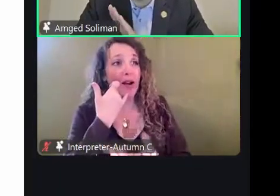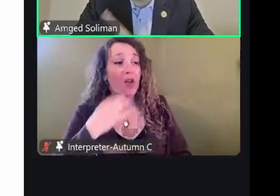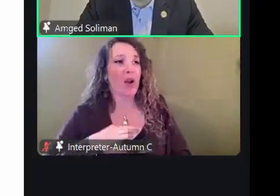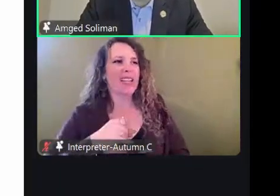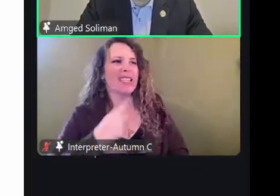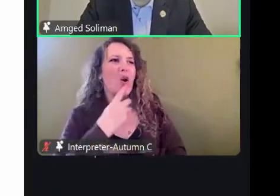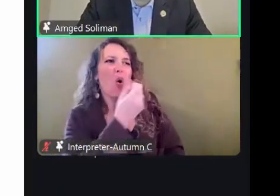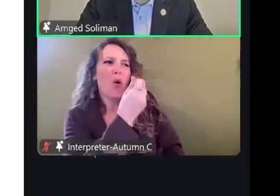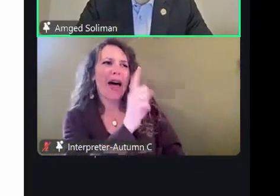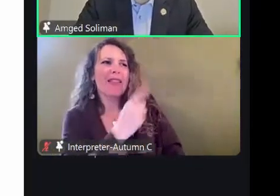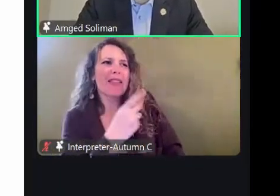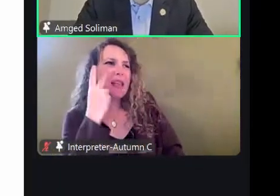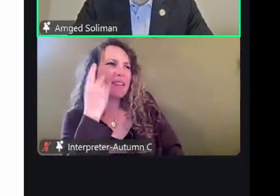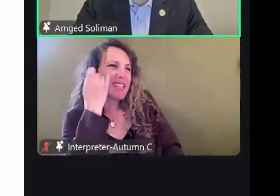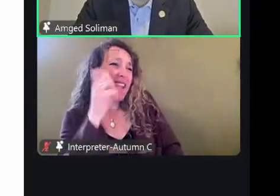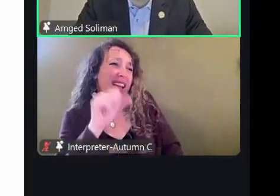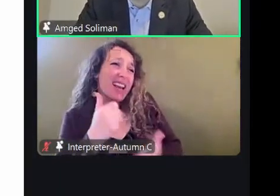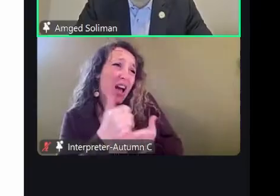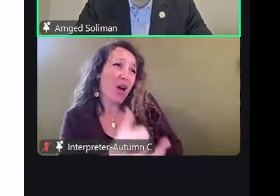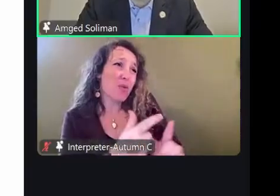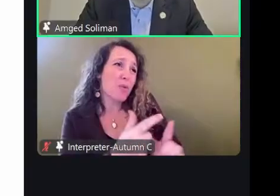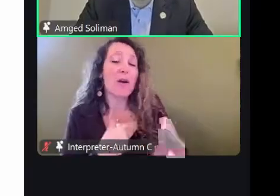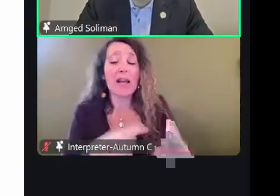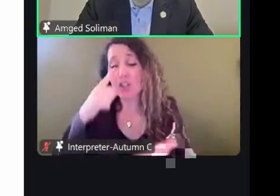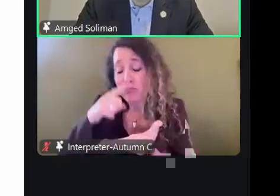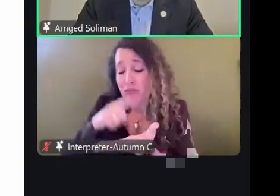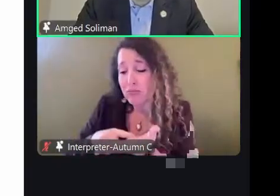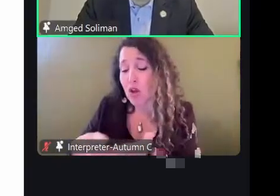hold on. Let me see if there's anything I can do to help you." and she looked up the code